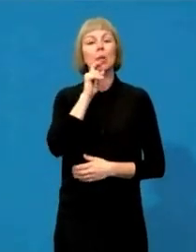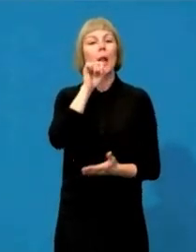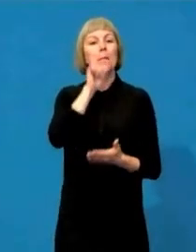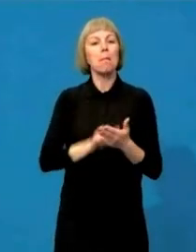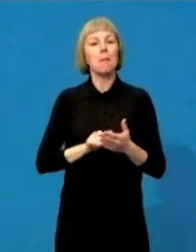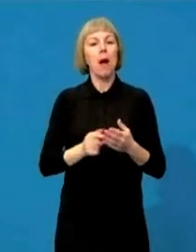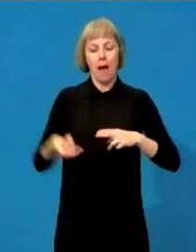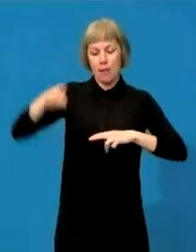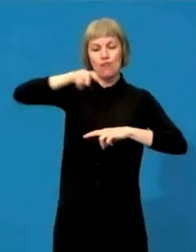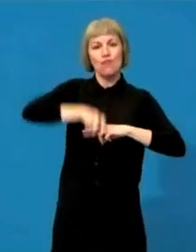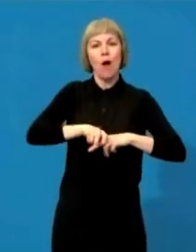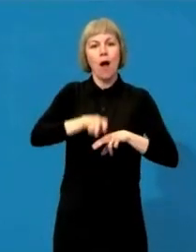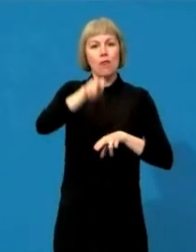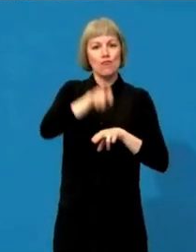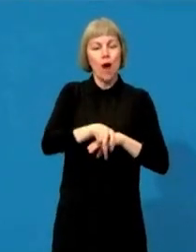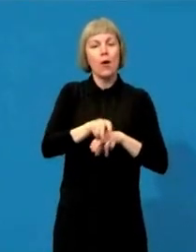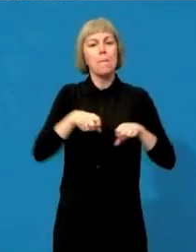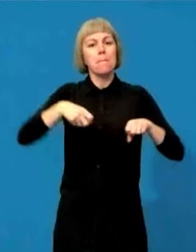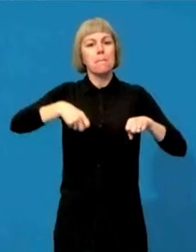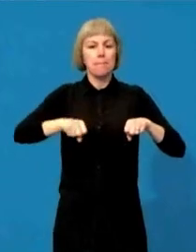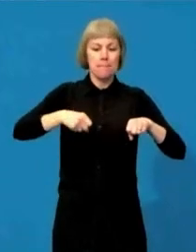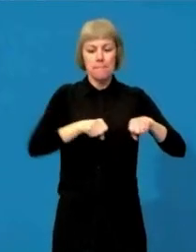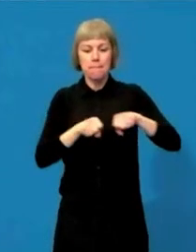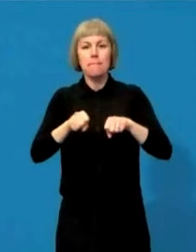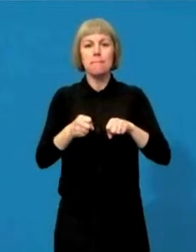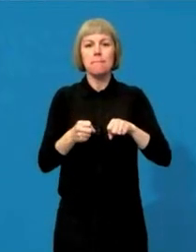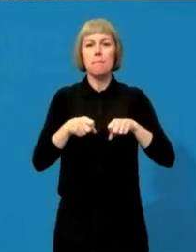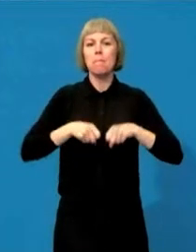a trailer and stuff and continue doing some of the gardening stuff that he was doing.